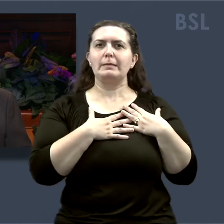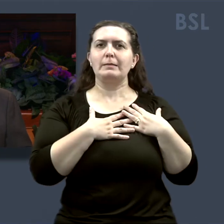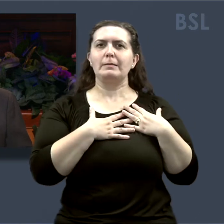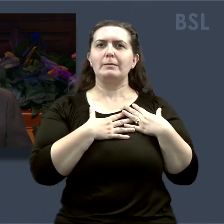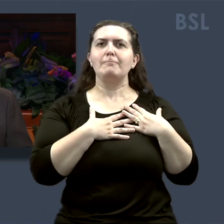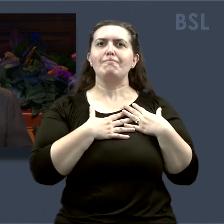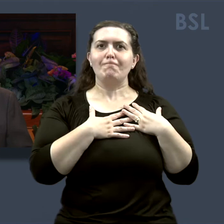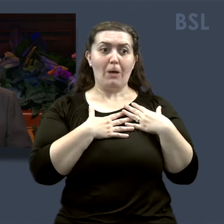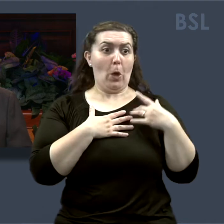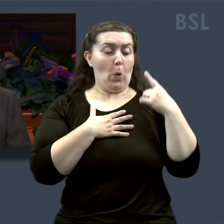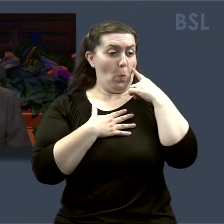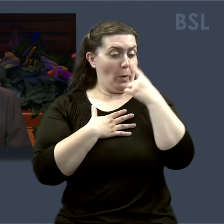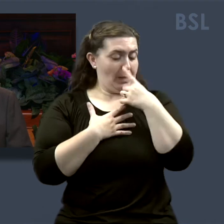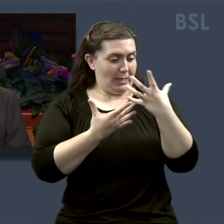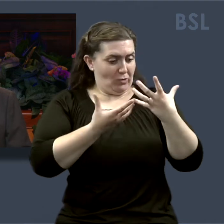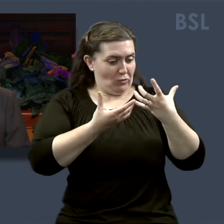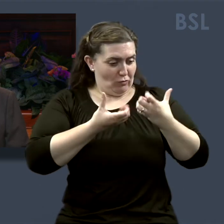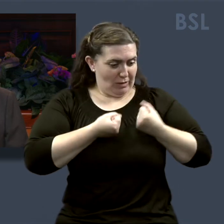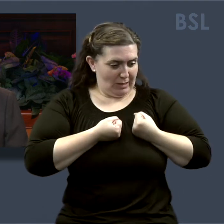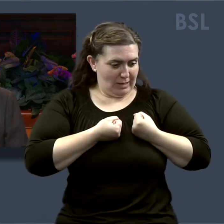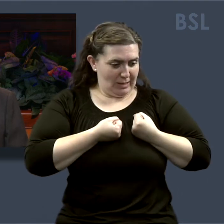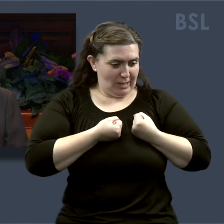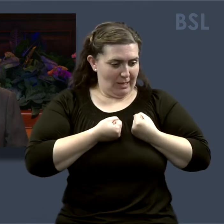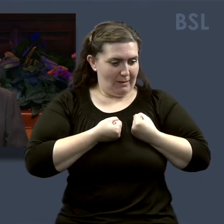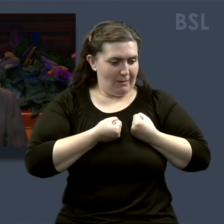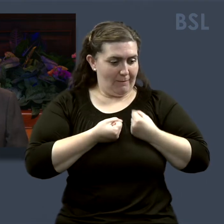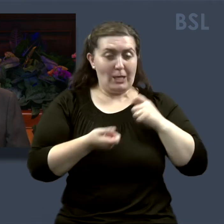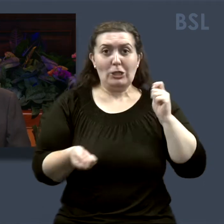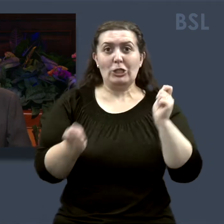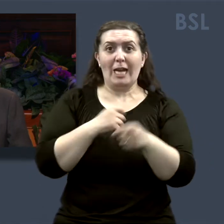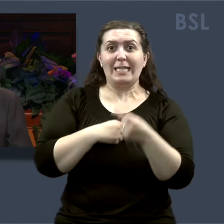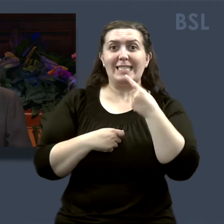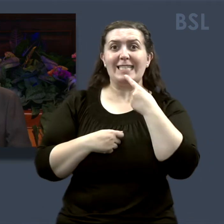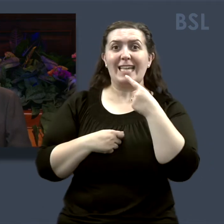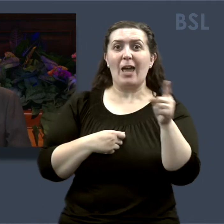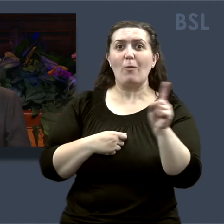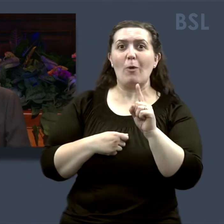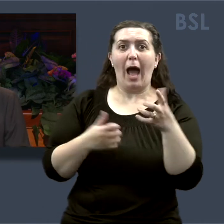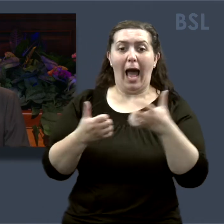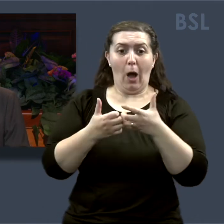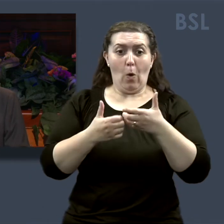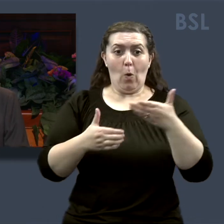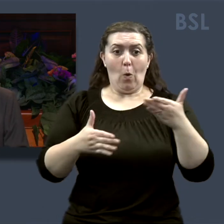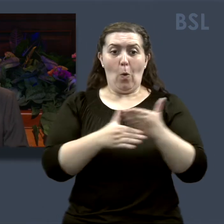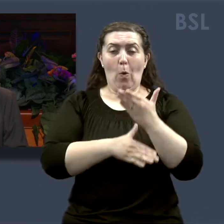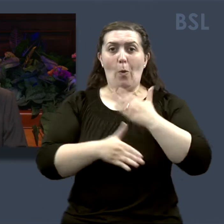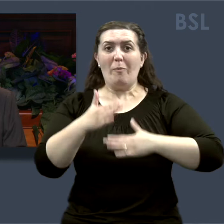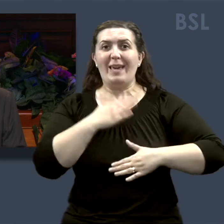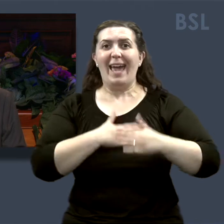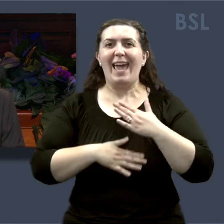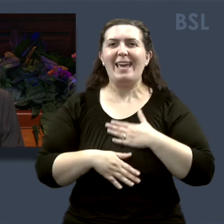Acquiring this witness will change what you say and how you act.